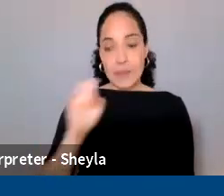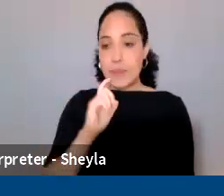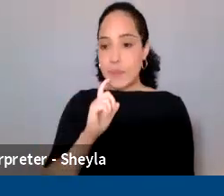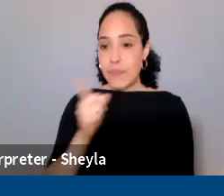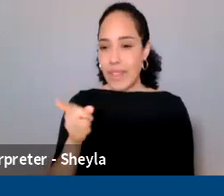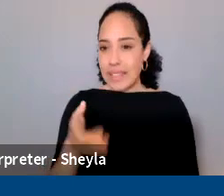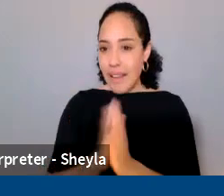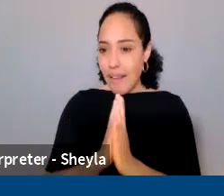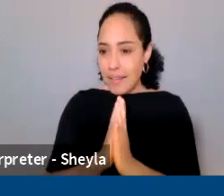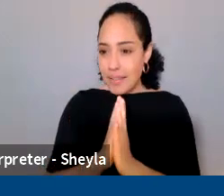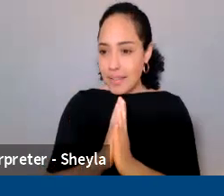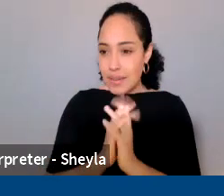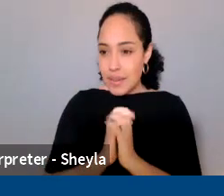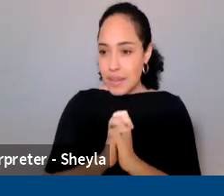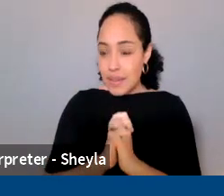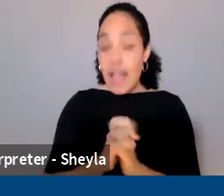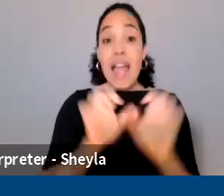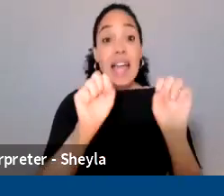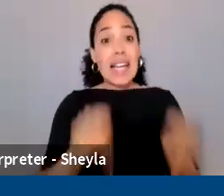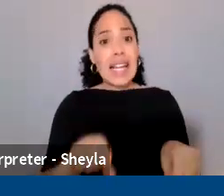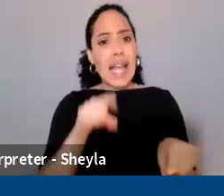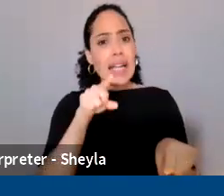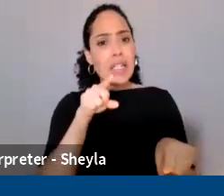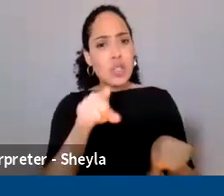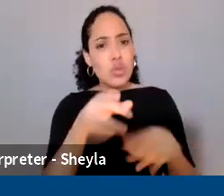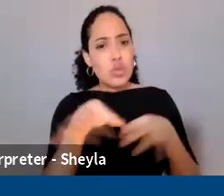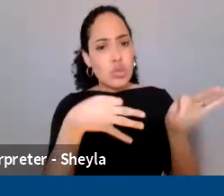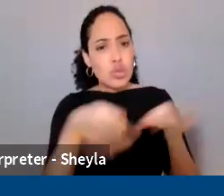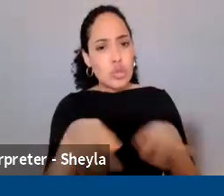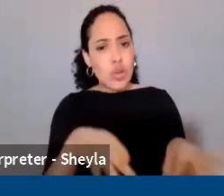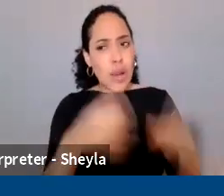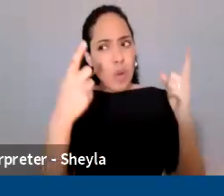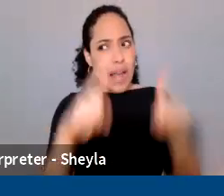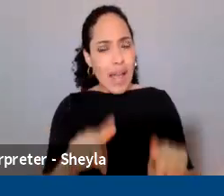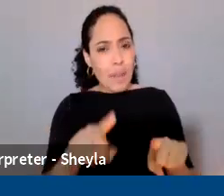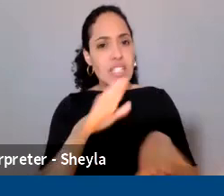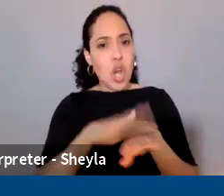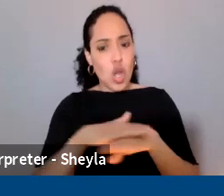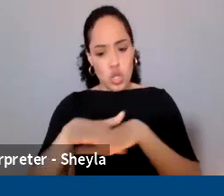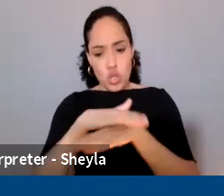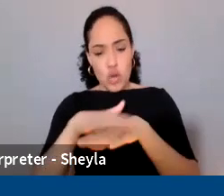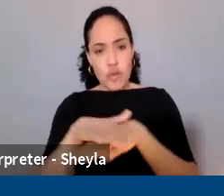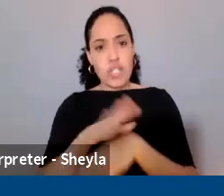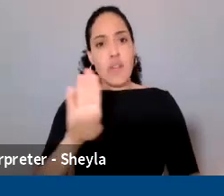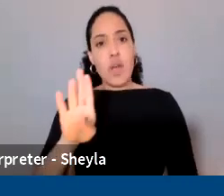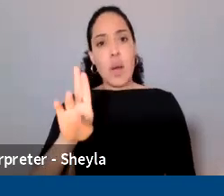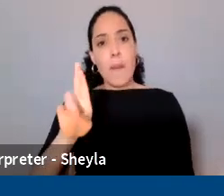can you describe what happens on the surface of a burn scar during rainfall and how that leads to